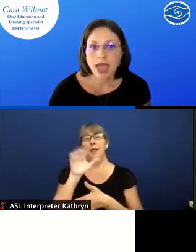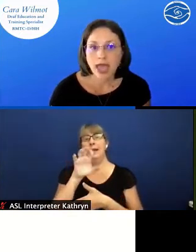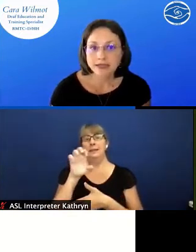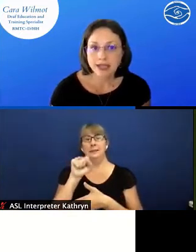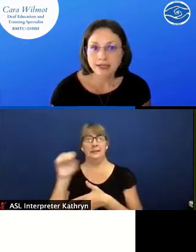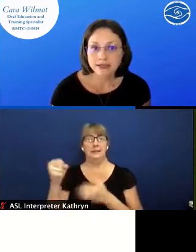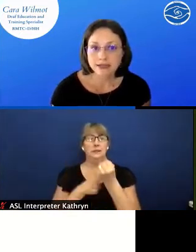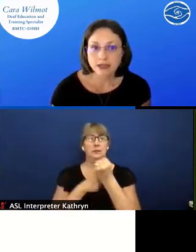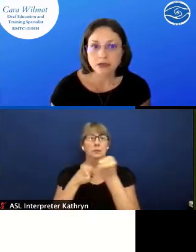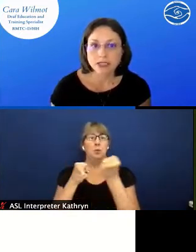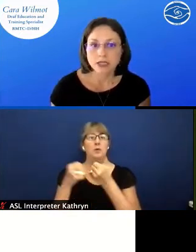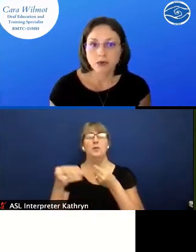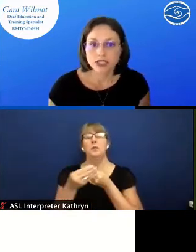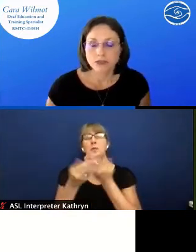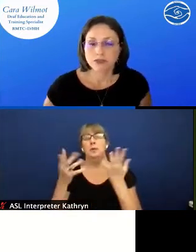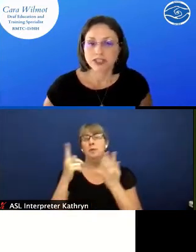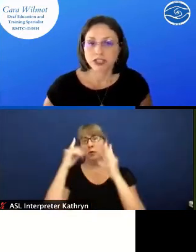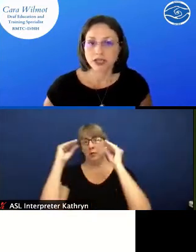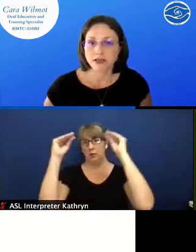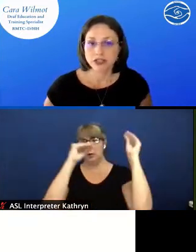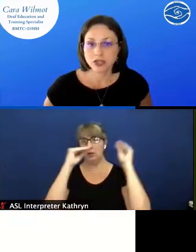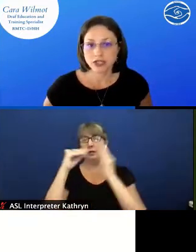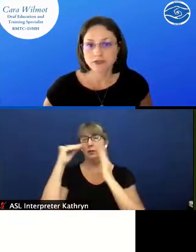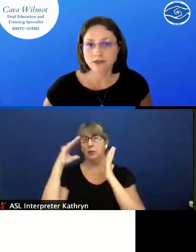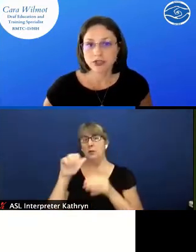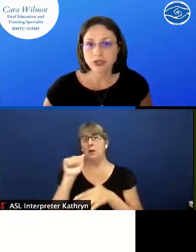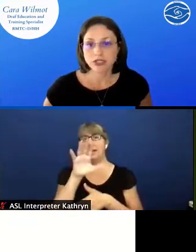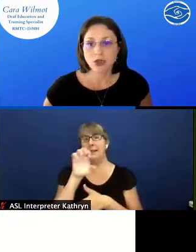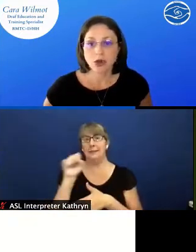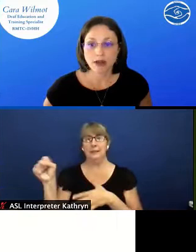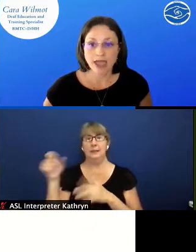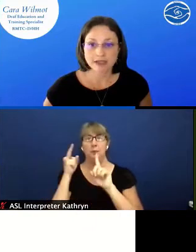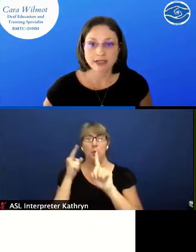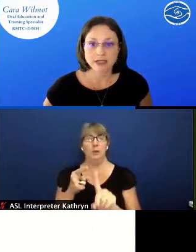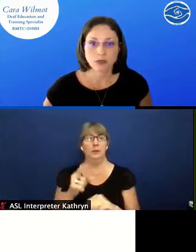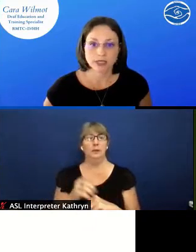ACCESS supports the provision of instruction for students on access points.